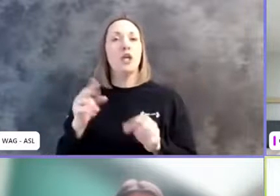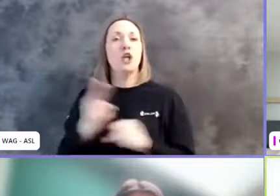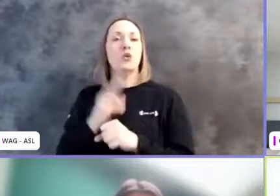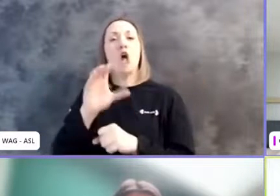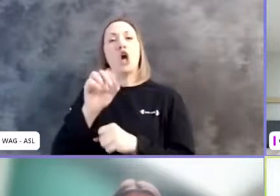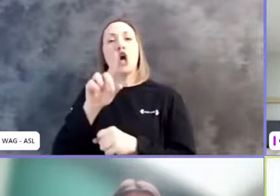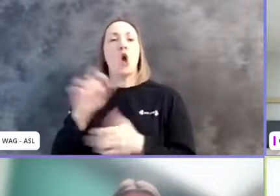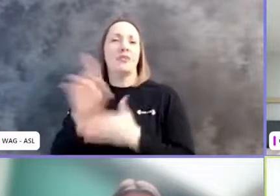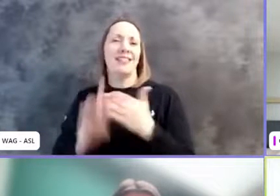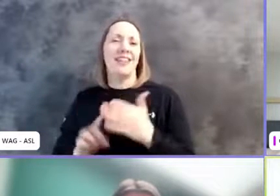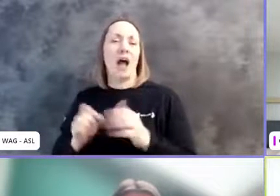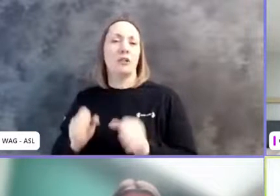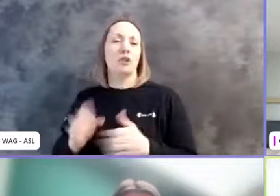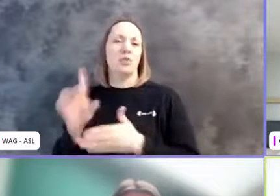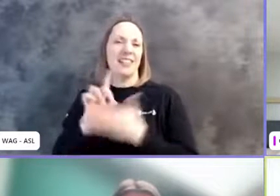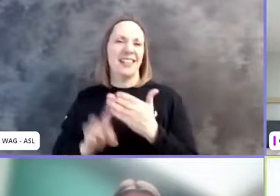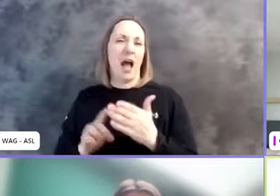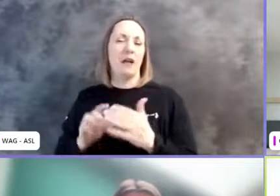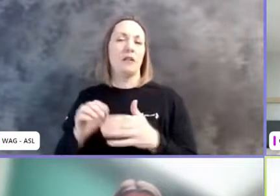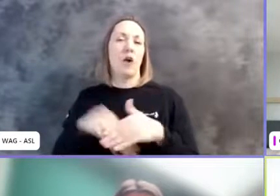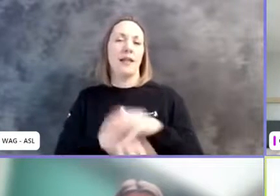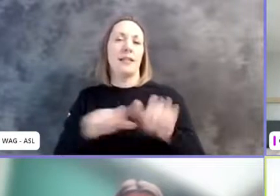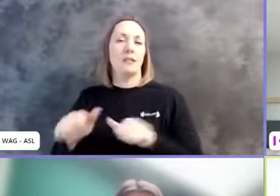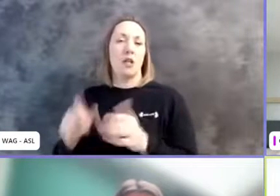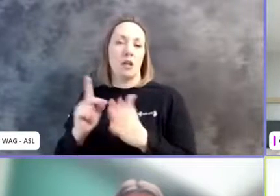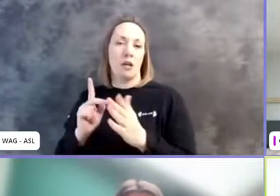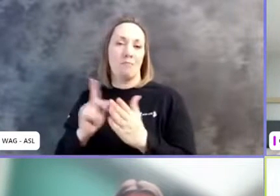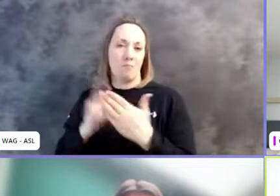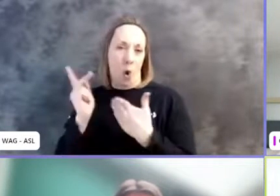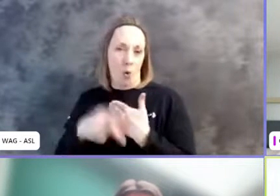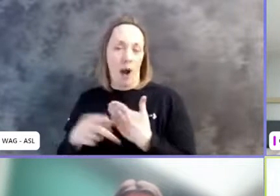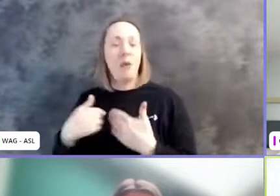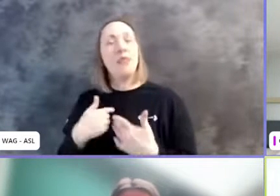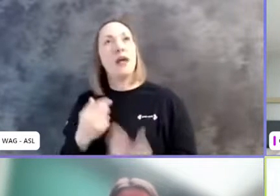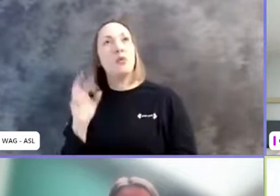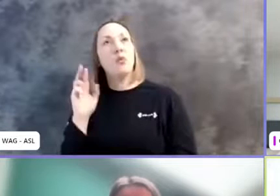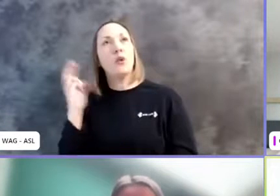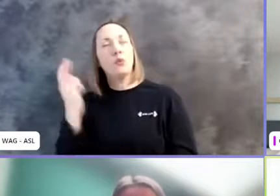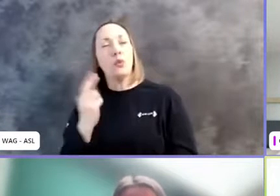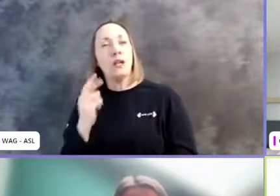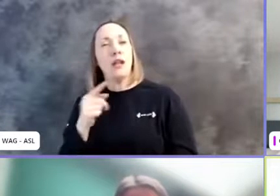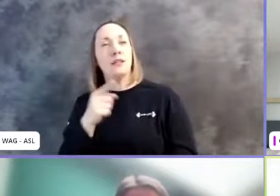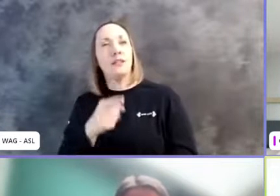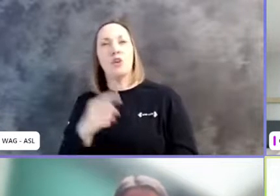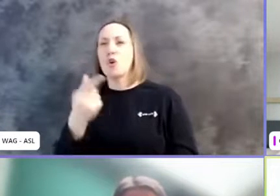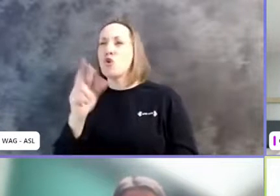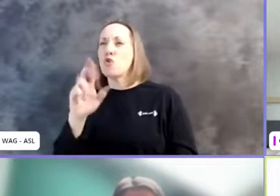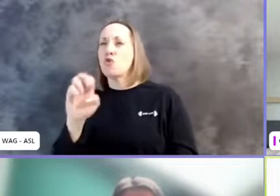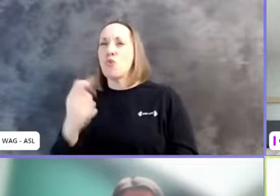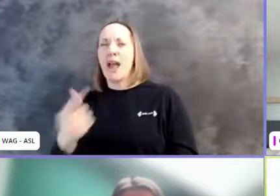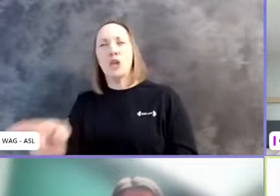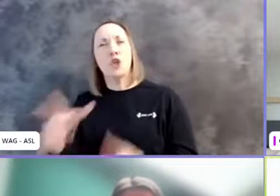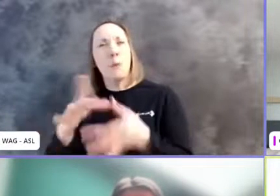and while scale was always a consideration for us, we took a design for designing our